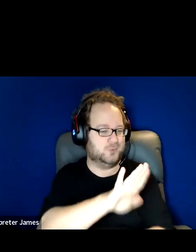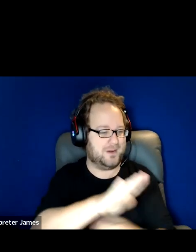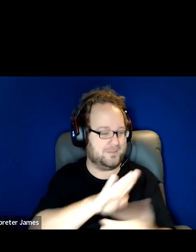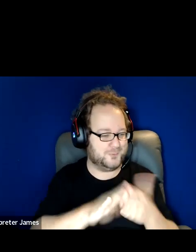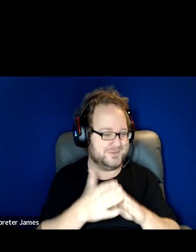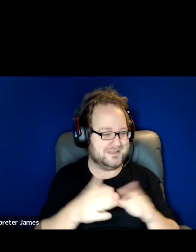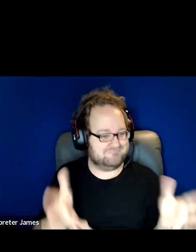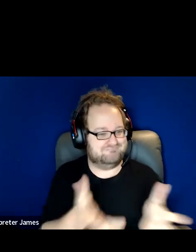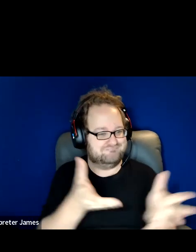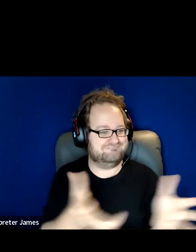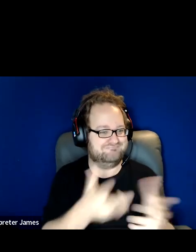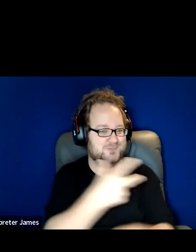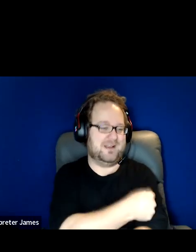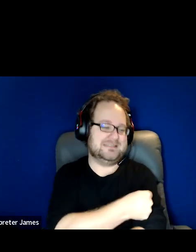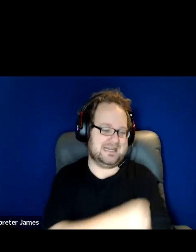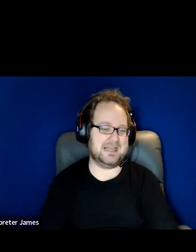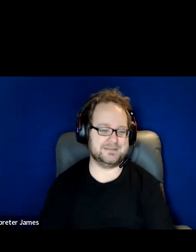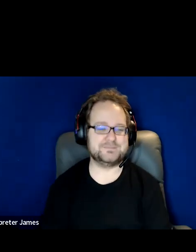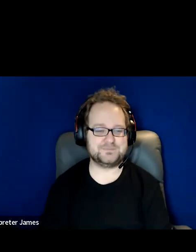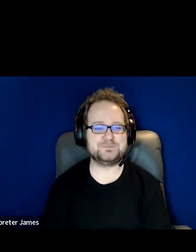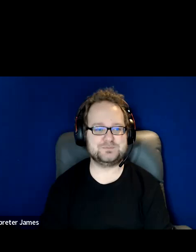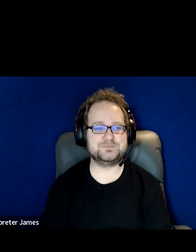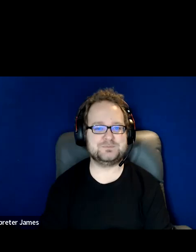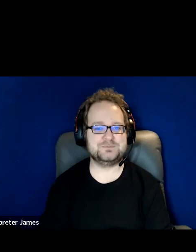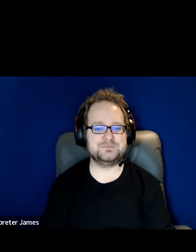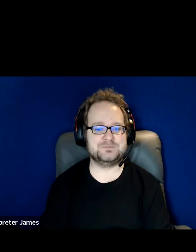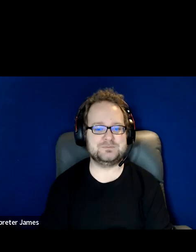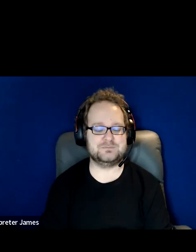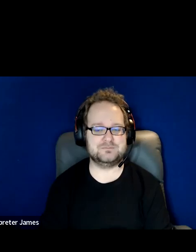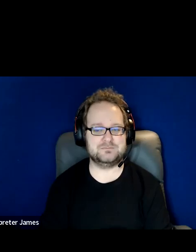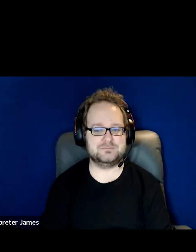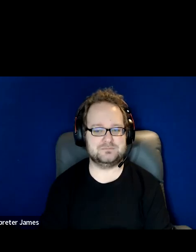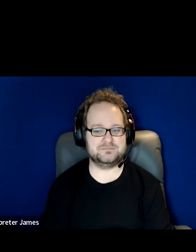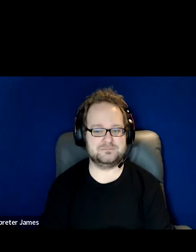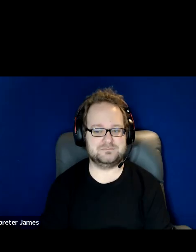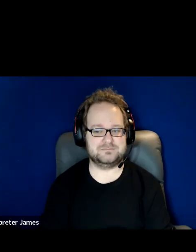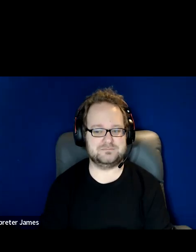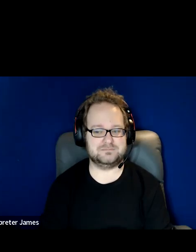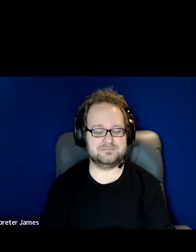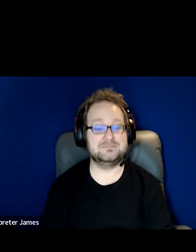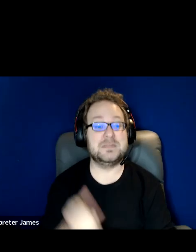Next slide. But, in order to